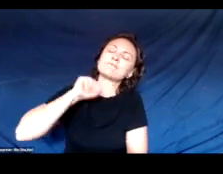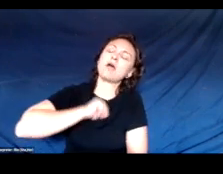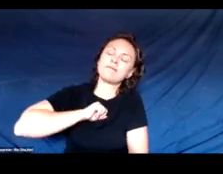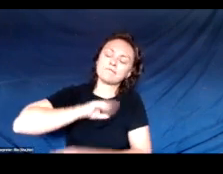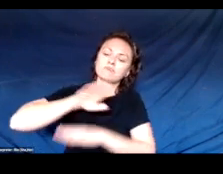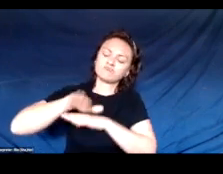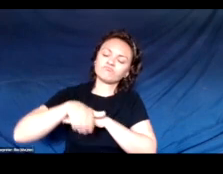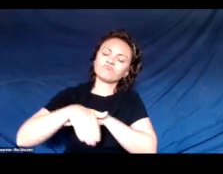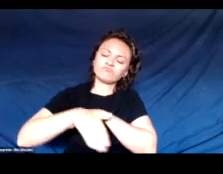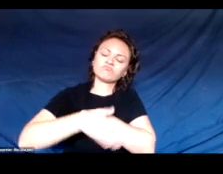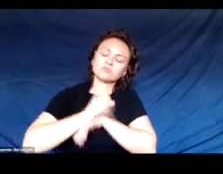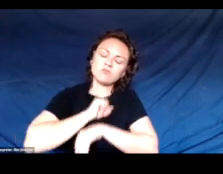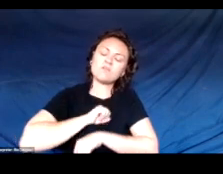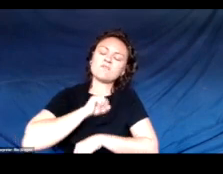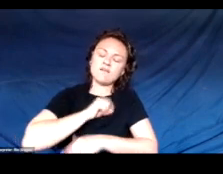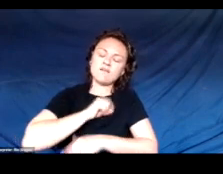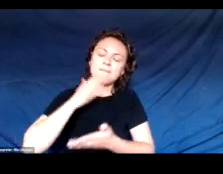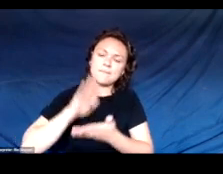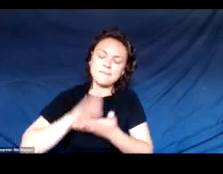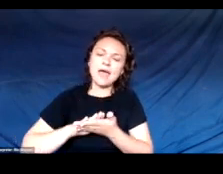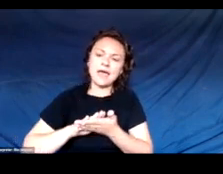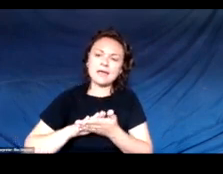But thankfully, that's it.